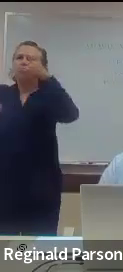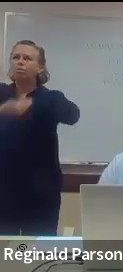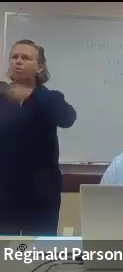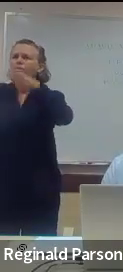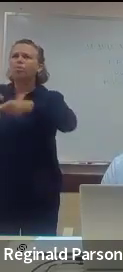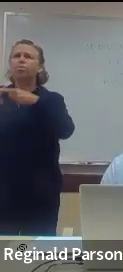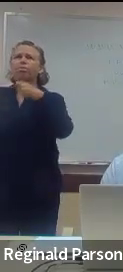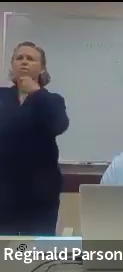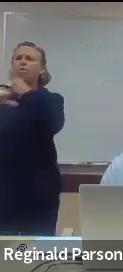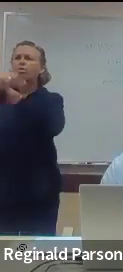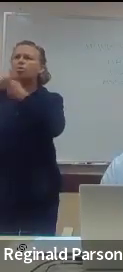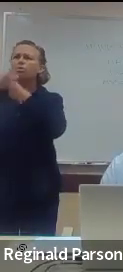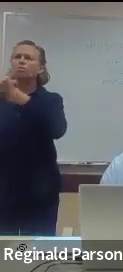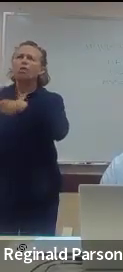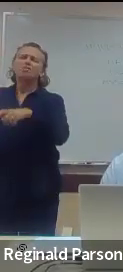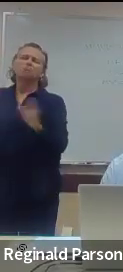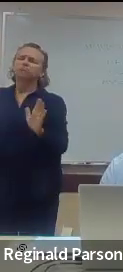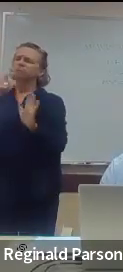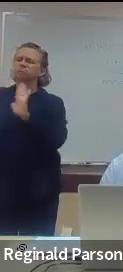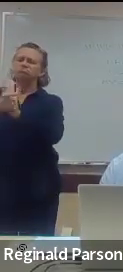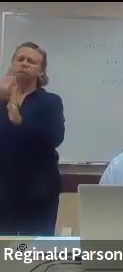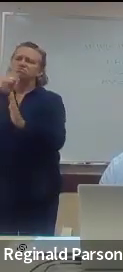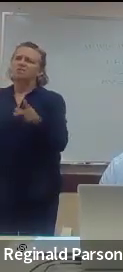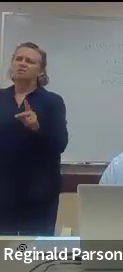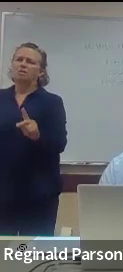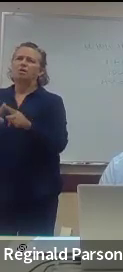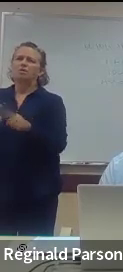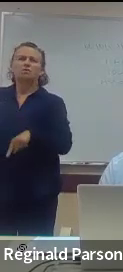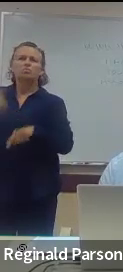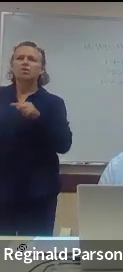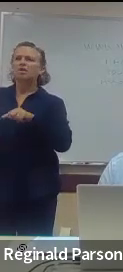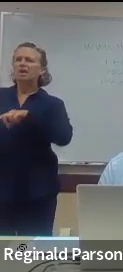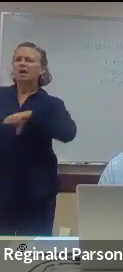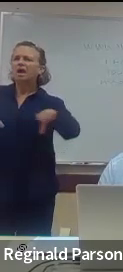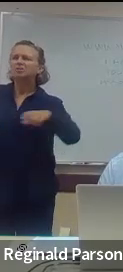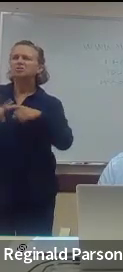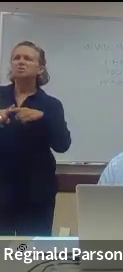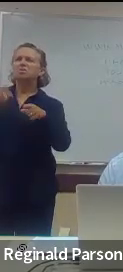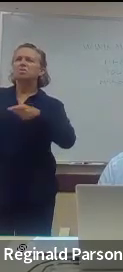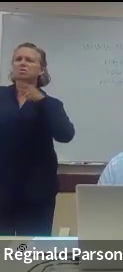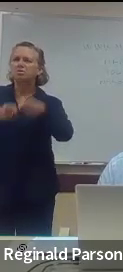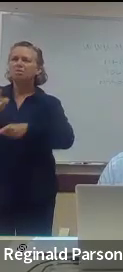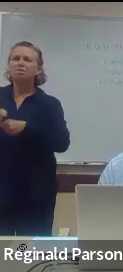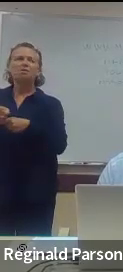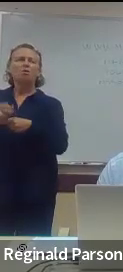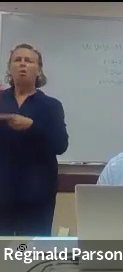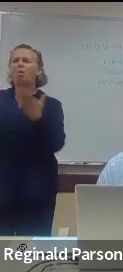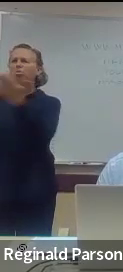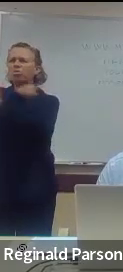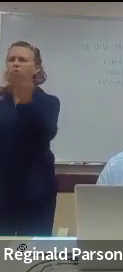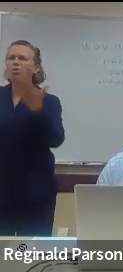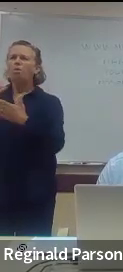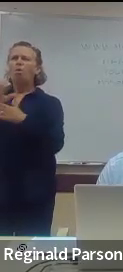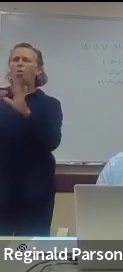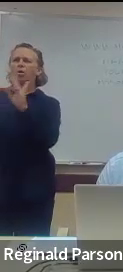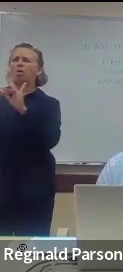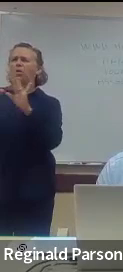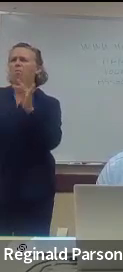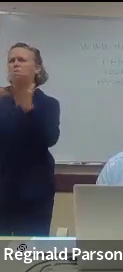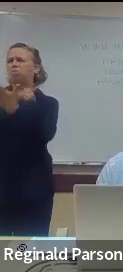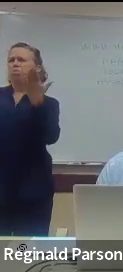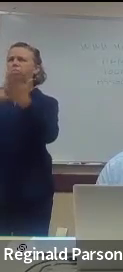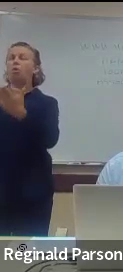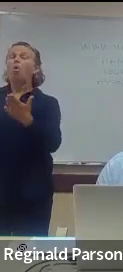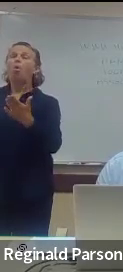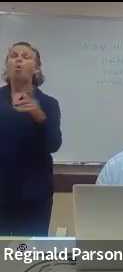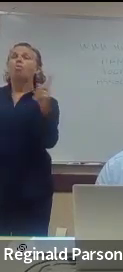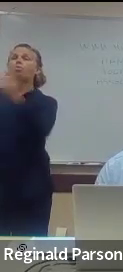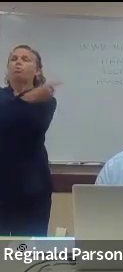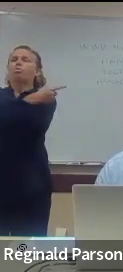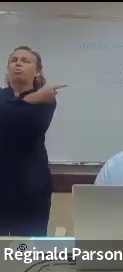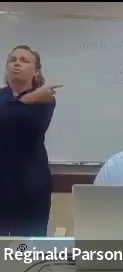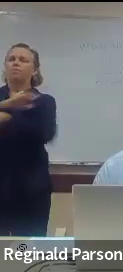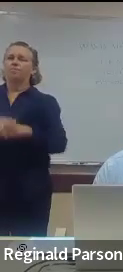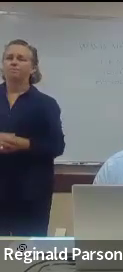Reginald Parson: threatening others, or using words or by others actions using pejorative or discriminatory language, making defamatory comments, and offering comment on matters unrelated to the purpose of this hearing.